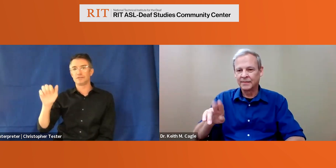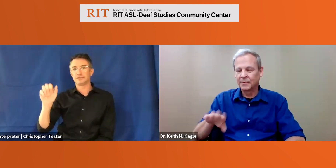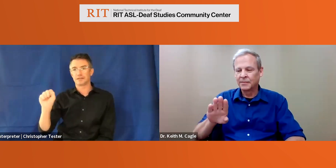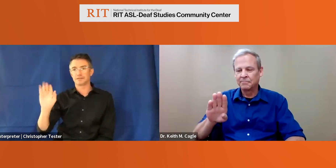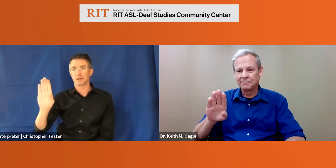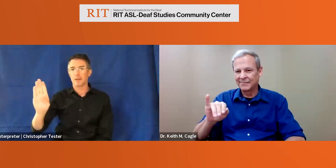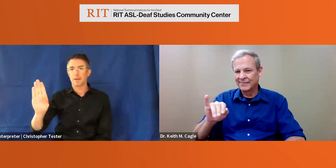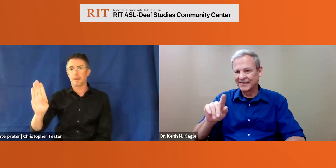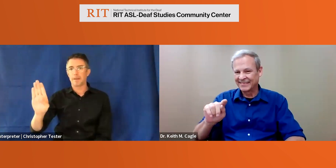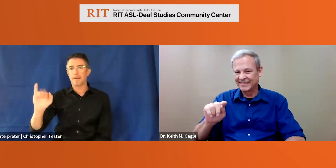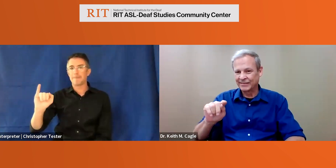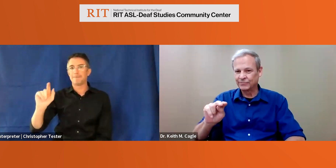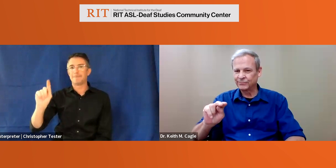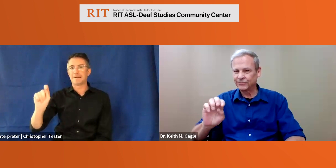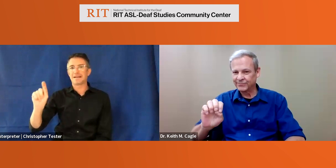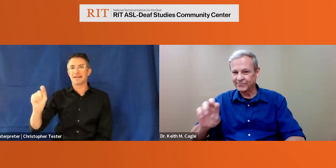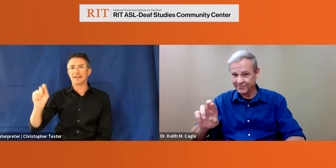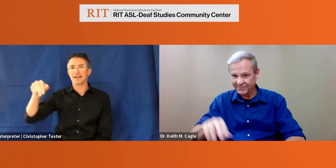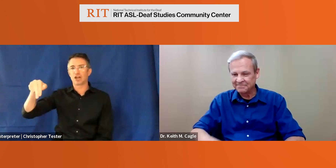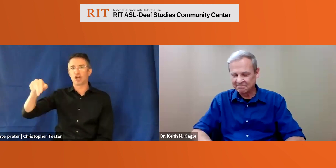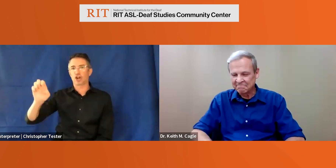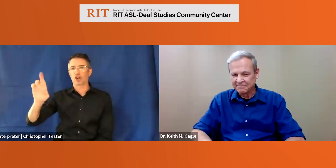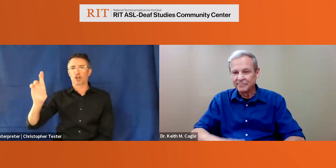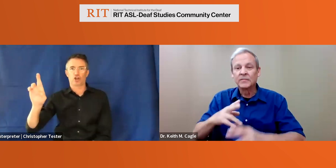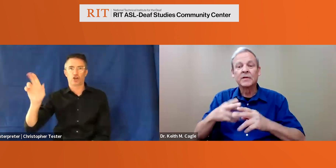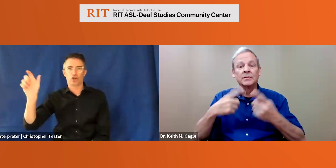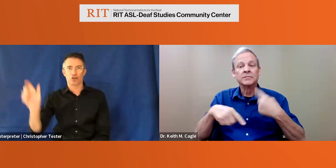His name is Andreas Bittner.